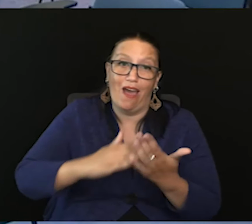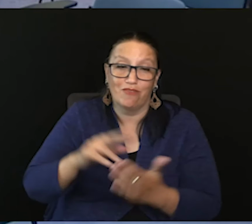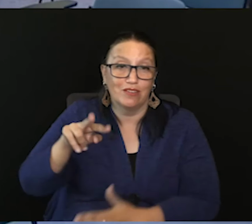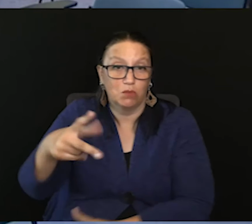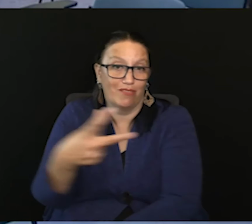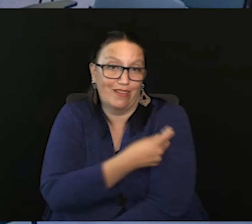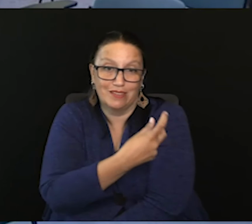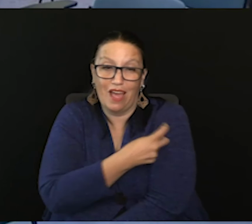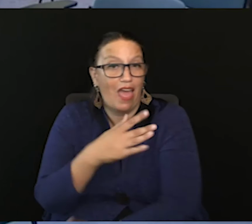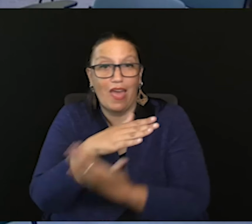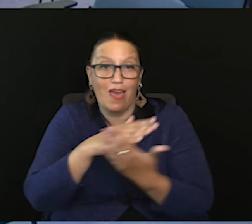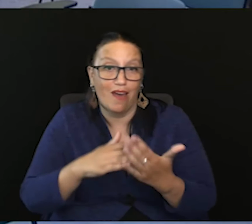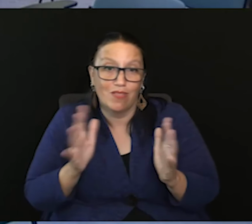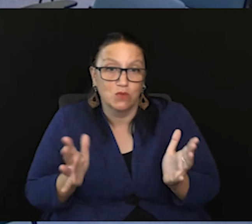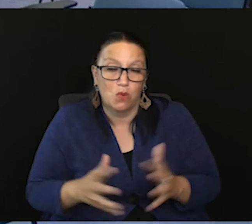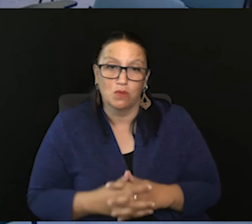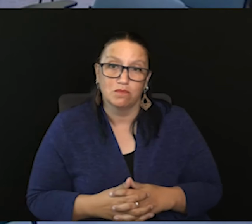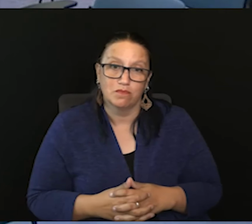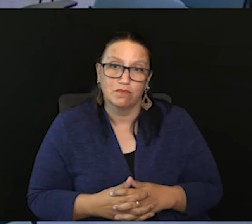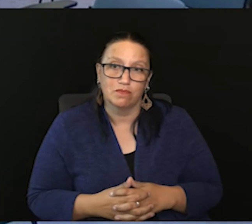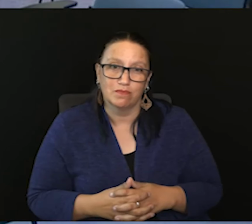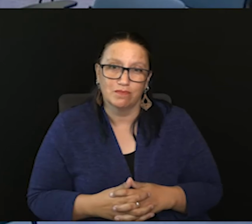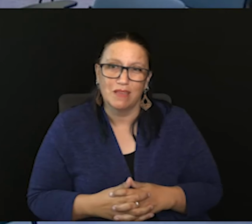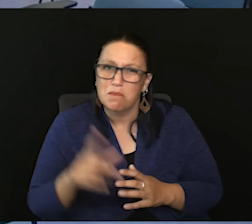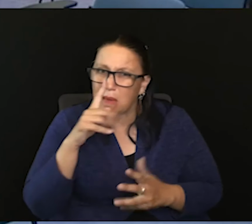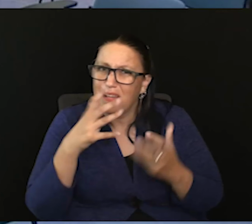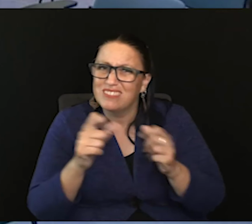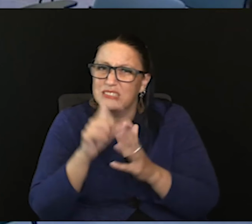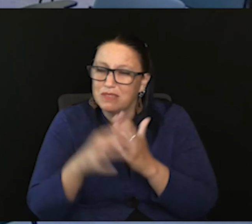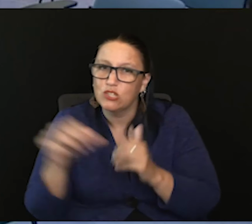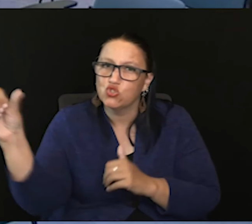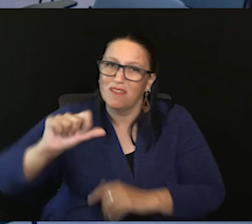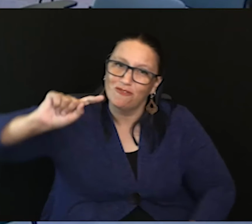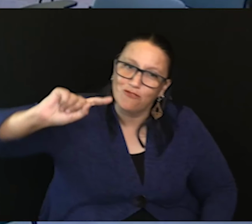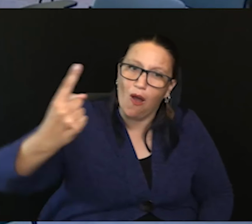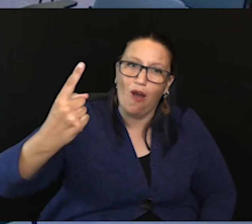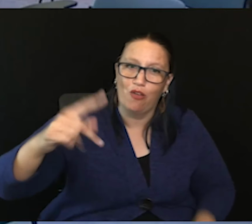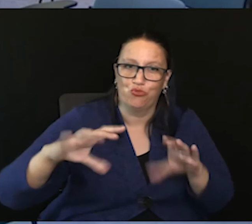So what's being done to change that? They were supposed to be the top priority and we're hearing